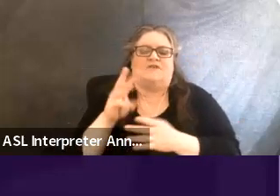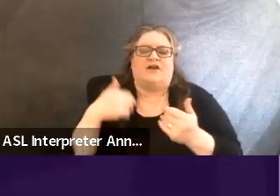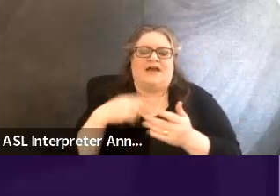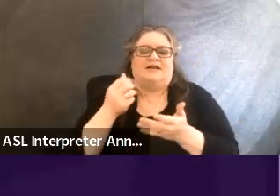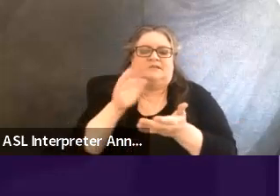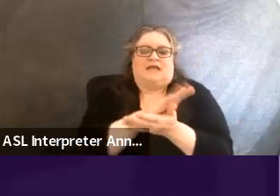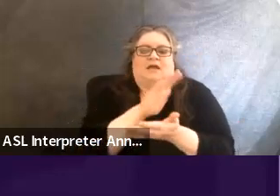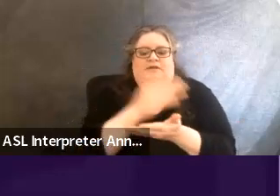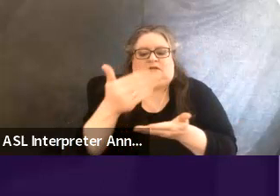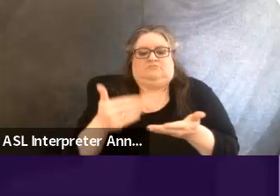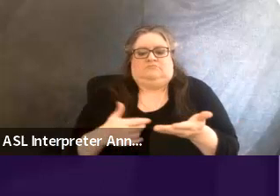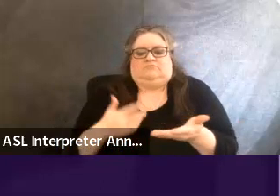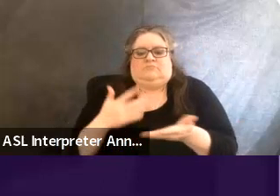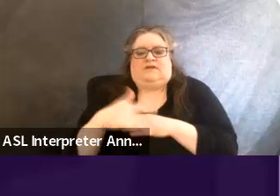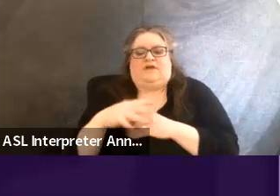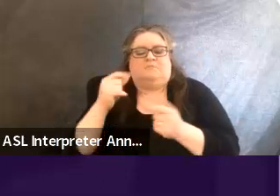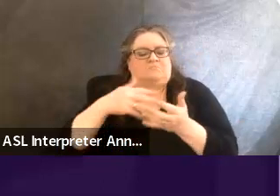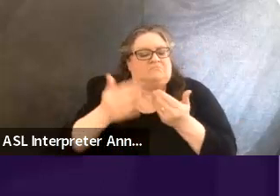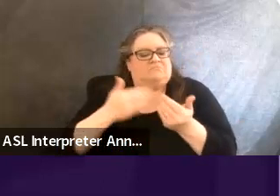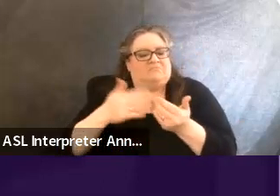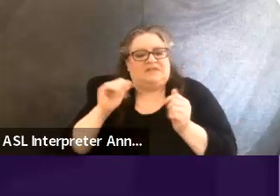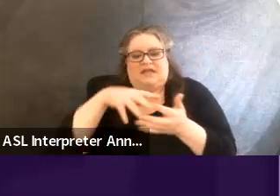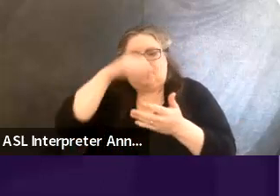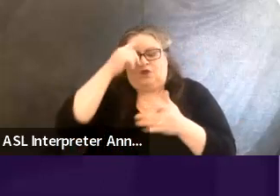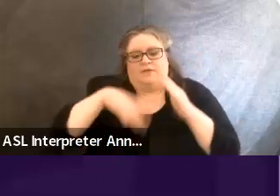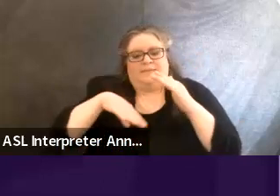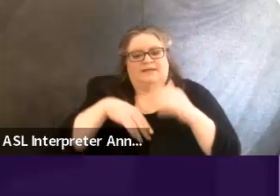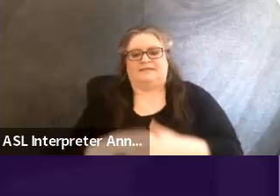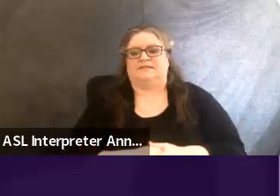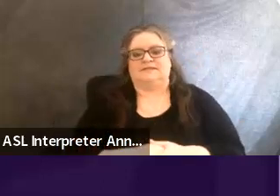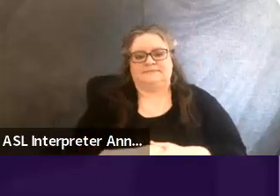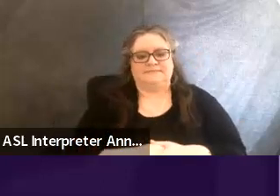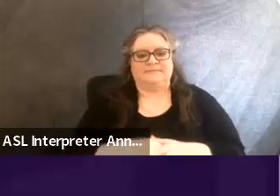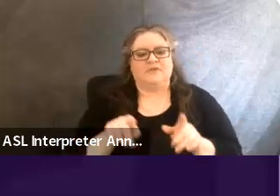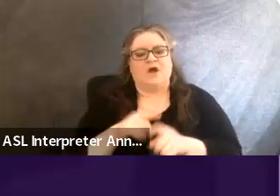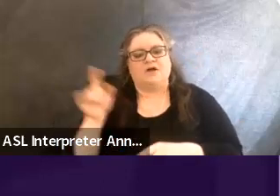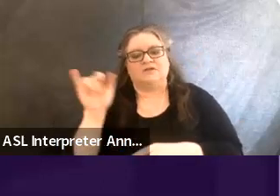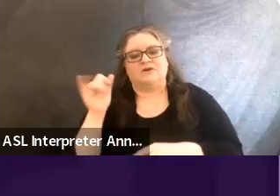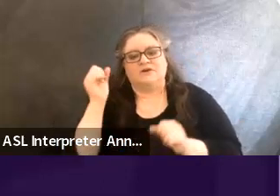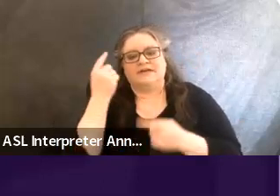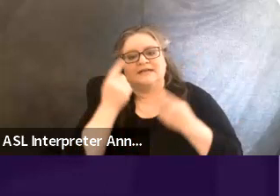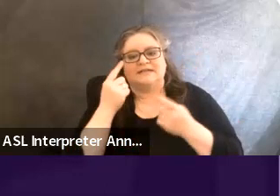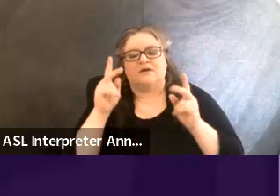and it's easy enough to learn the basics. You can also consider having a person disability